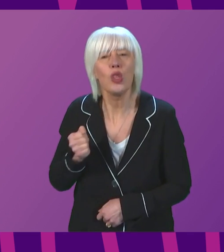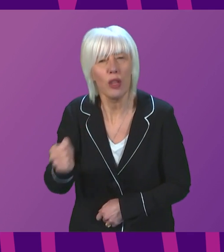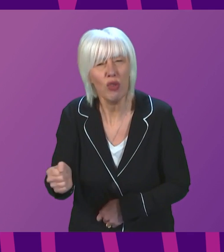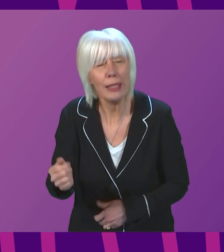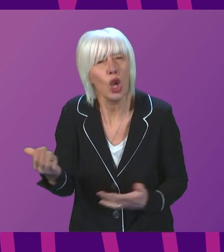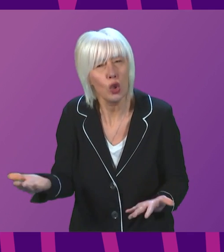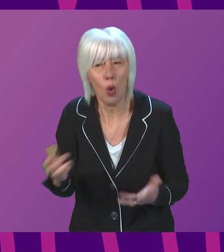will continue to some extent after the pandemic.